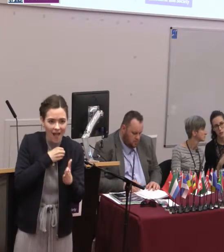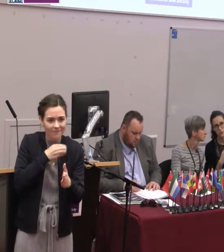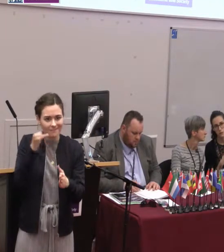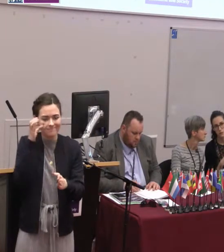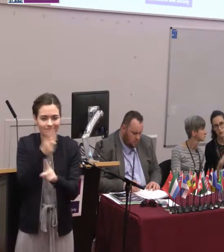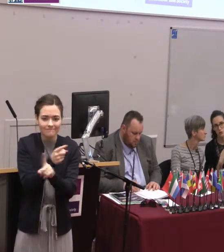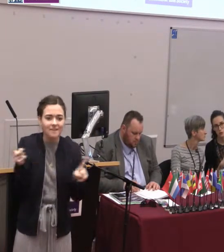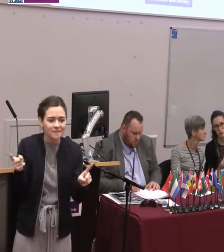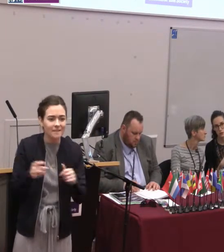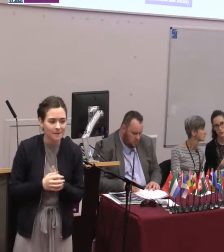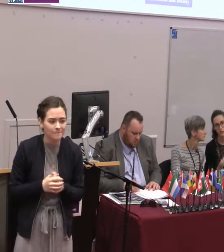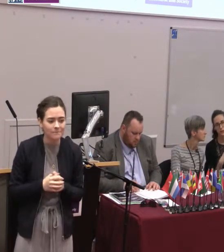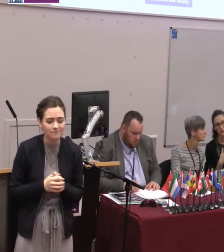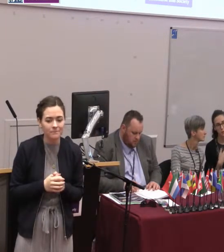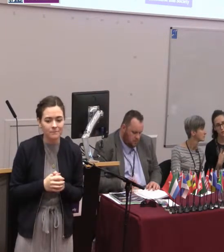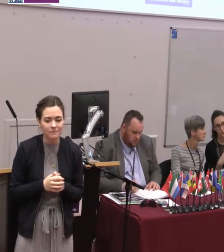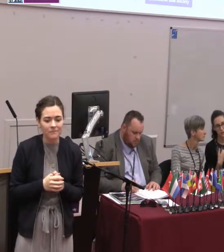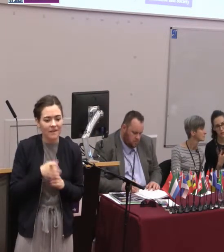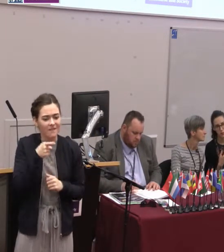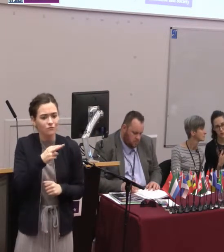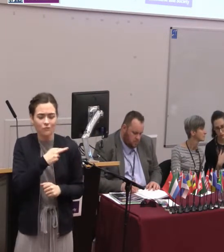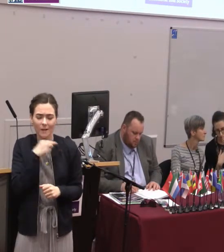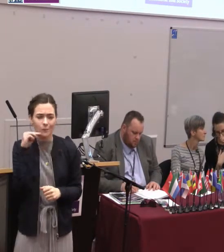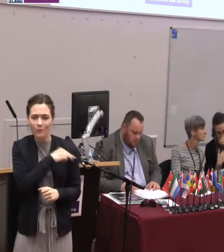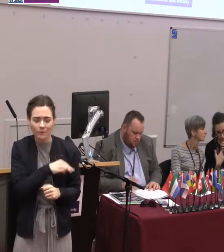That is really important.